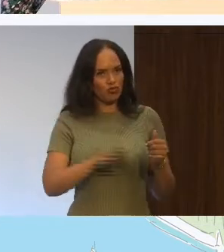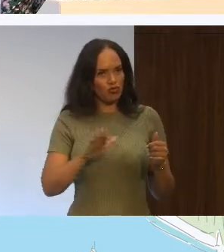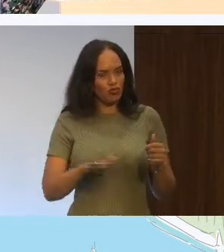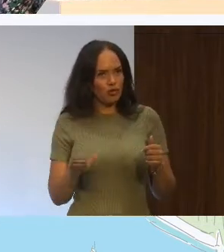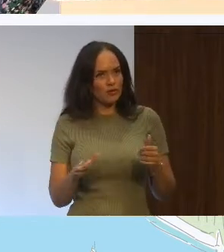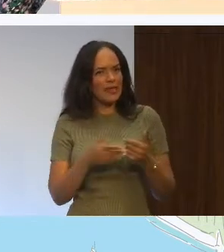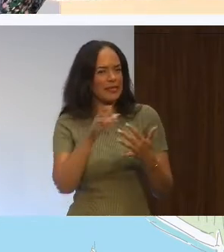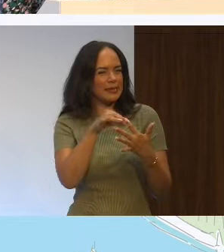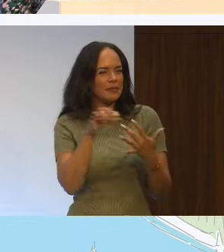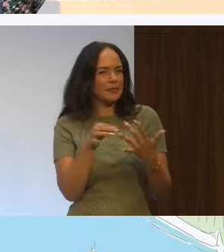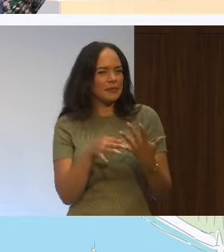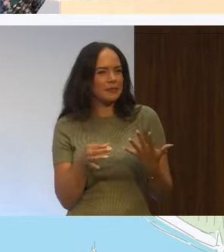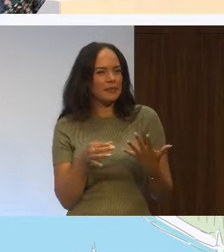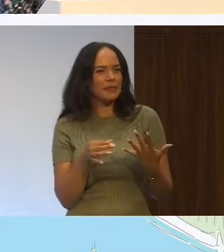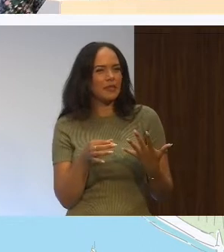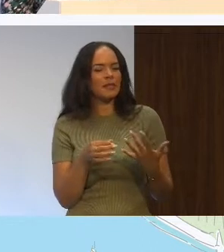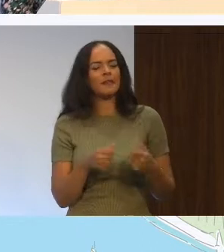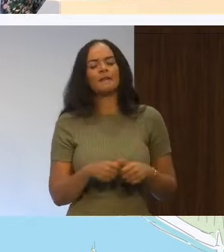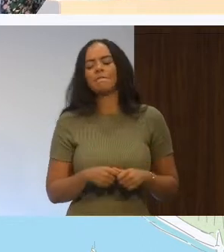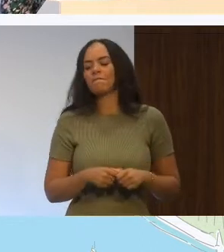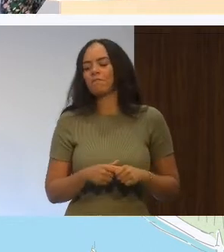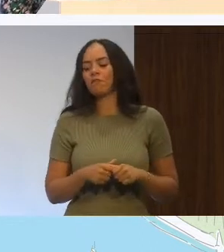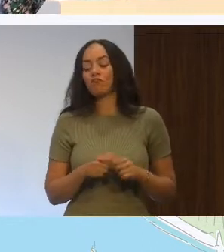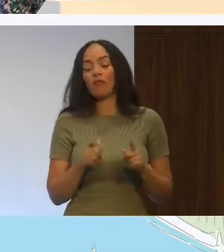people experience they’re actually very, very similar to adults